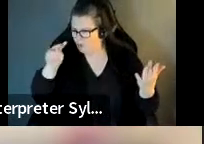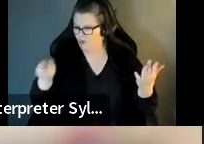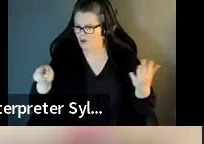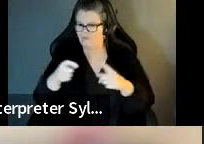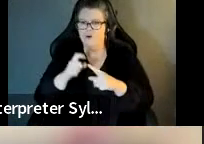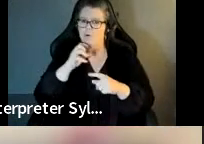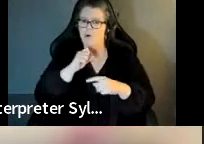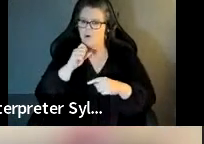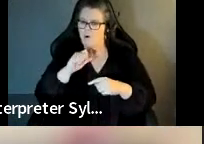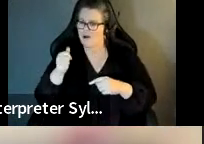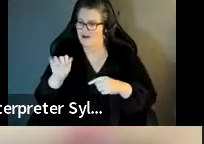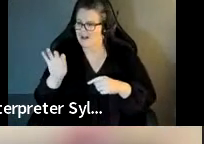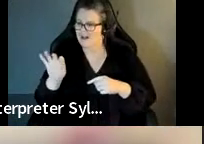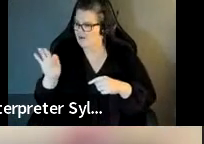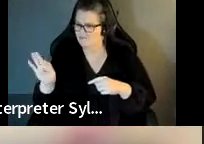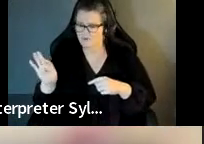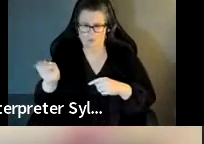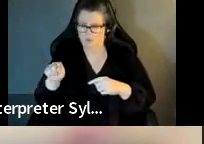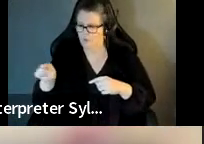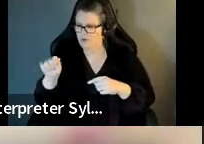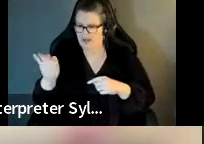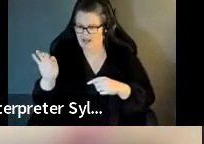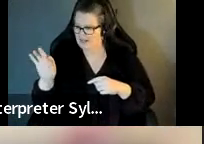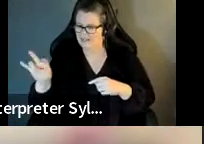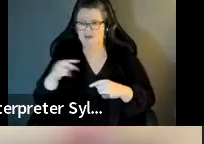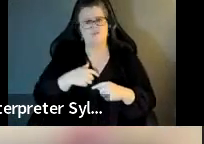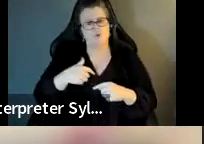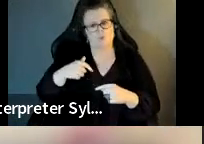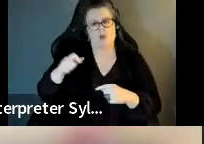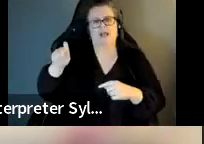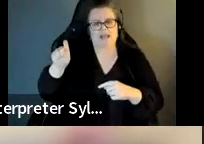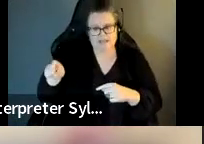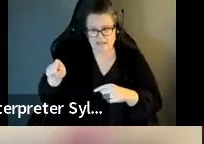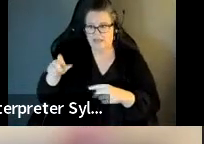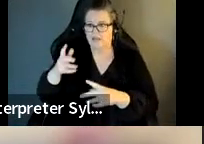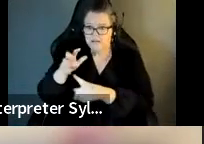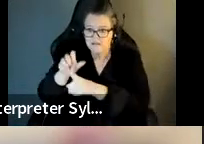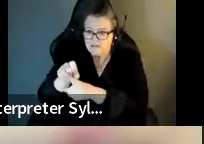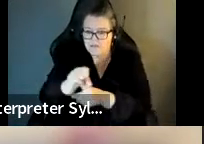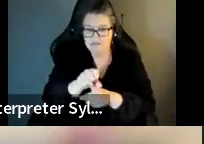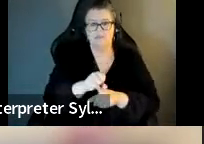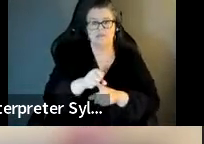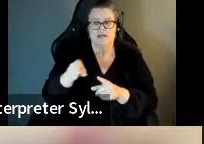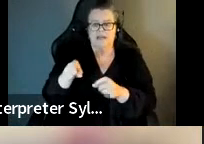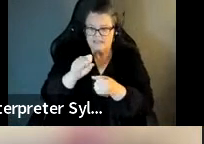We need to capture the statistical voice of those individuals who will benefit from these regulations.